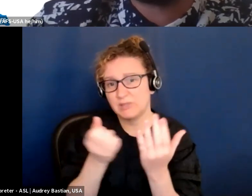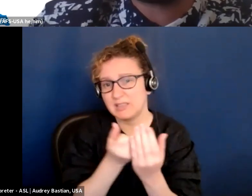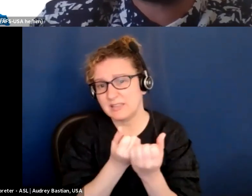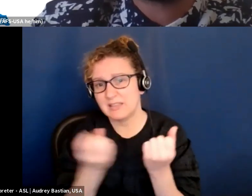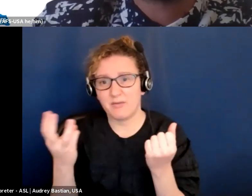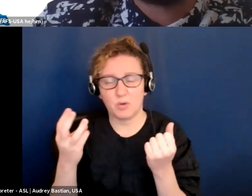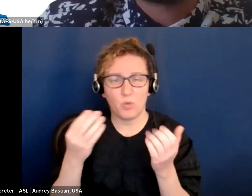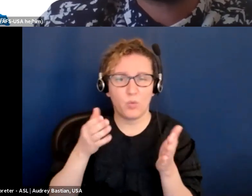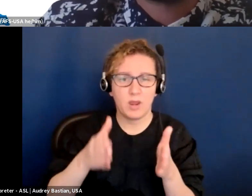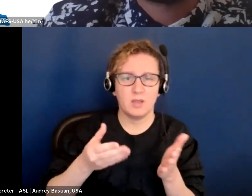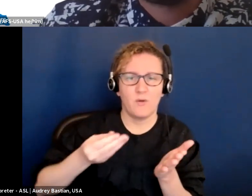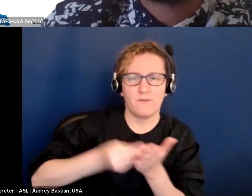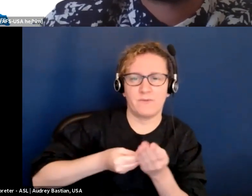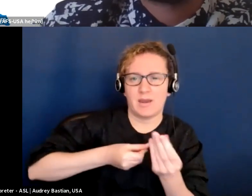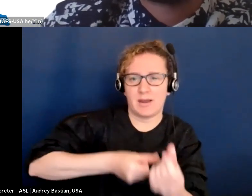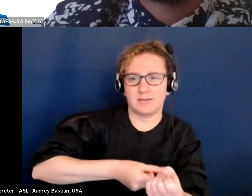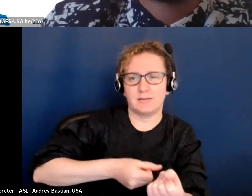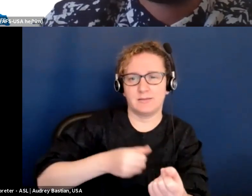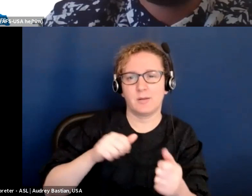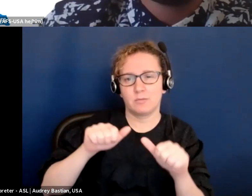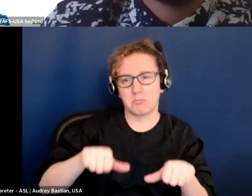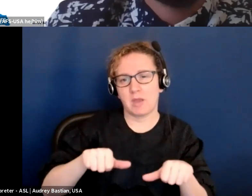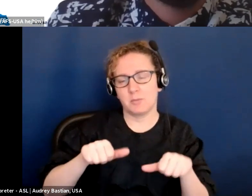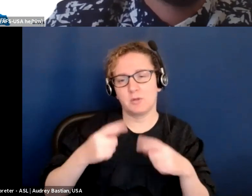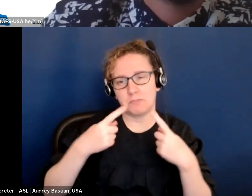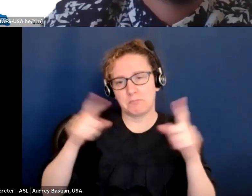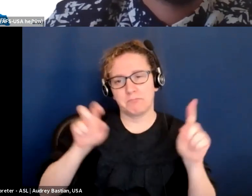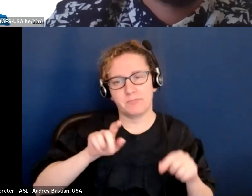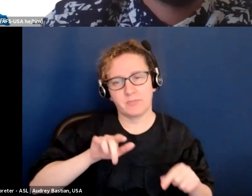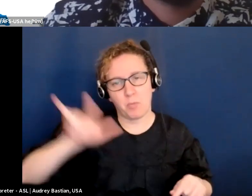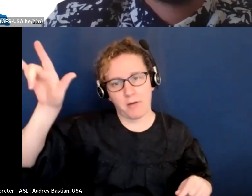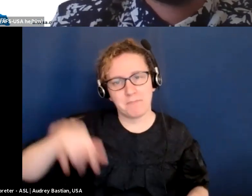program and make this possible. >> JUSTIN HARFORD: Thank you, Justin. Sarah,